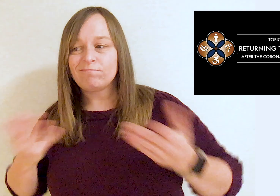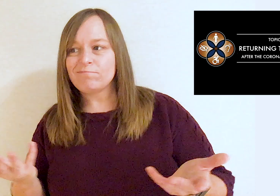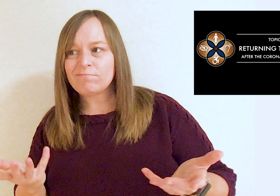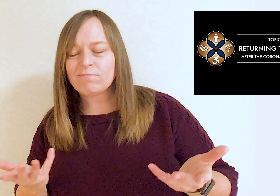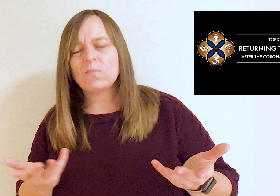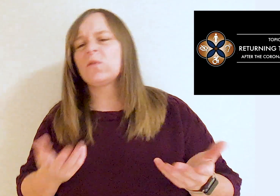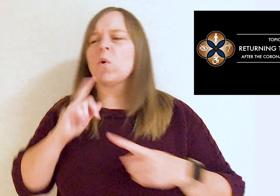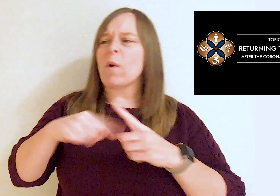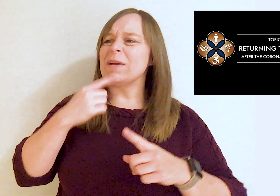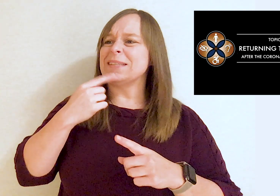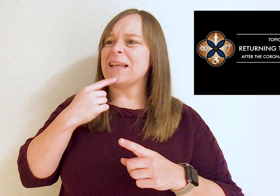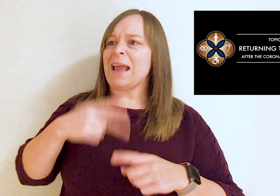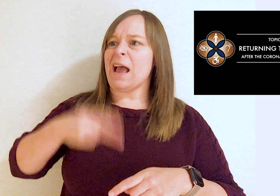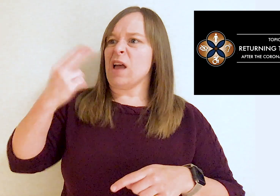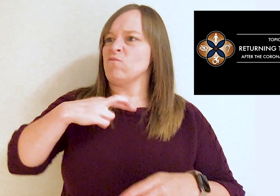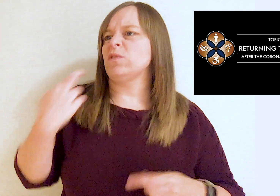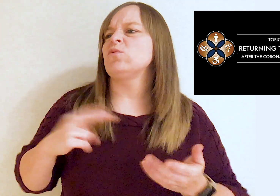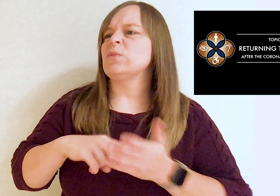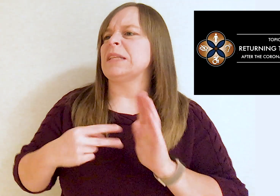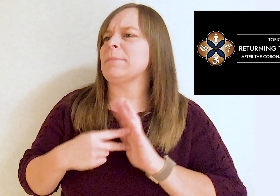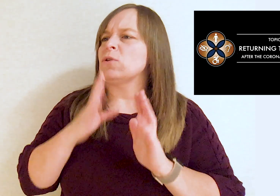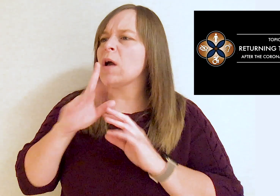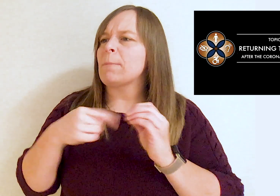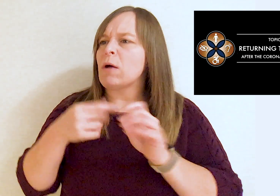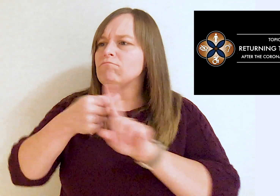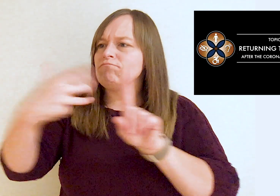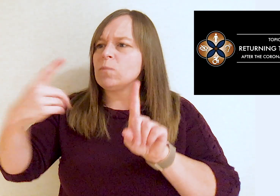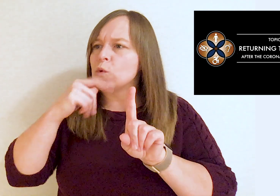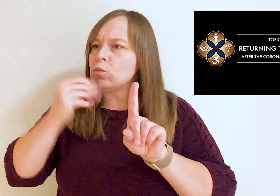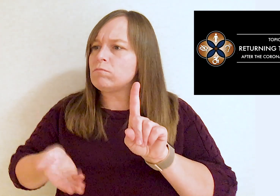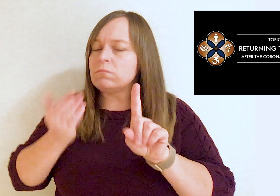Marc, when we say someone who is vulnerable who are we talking about?